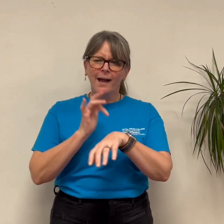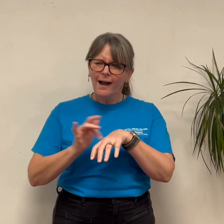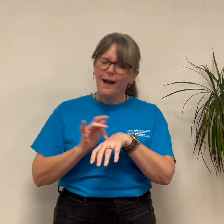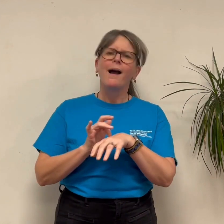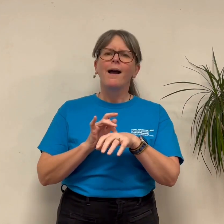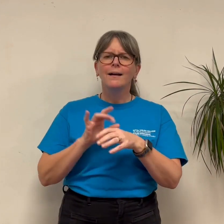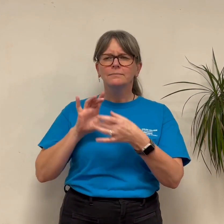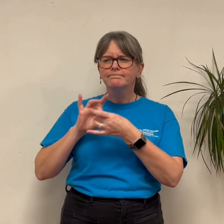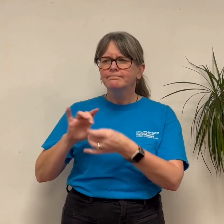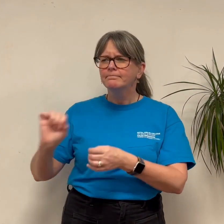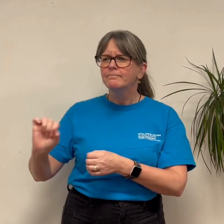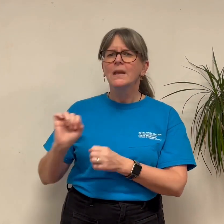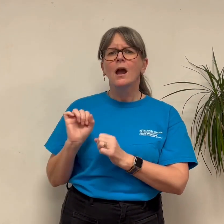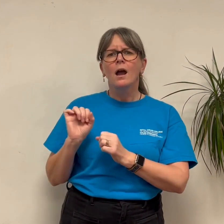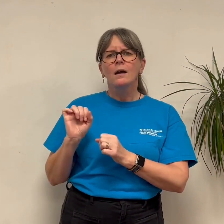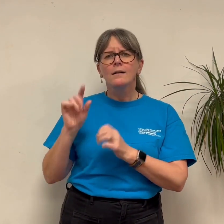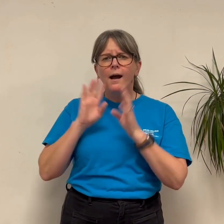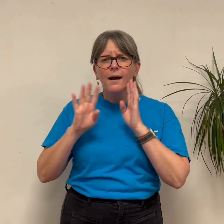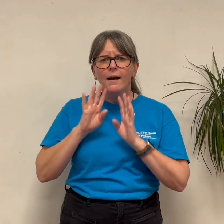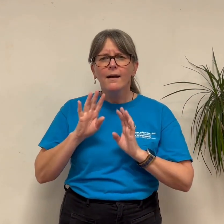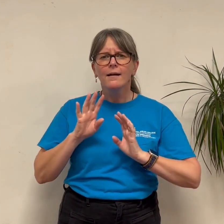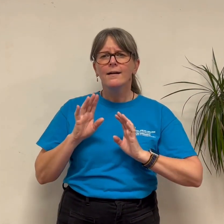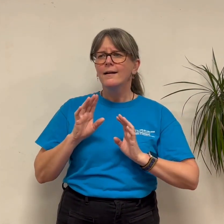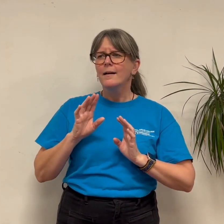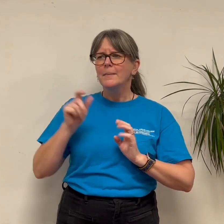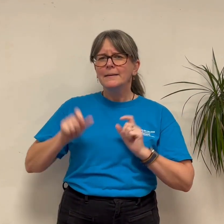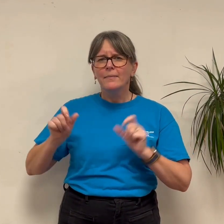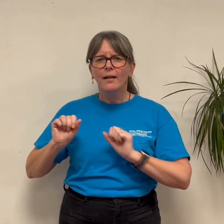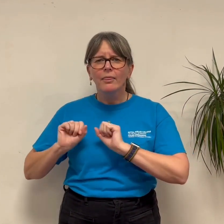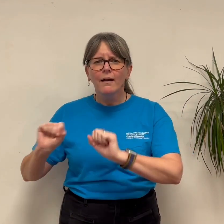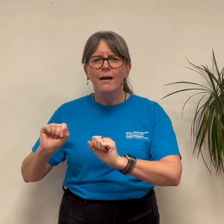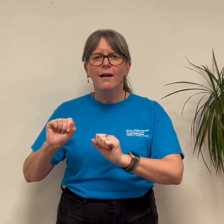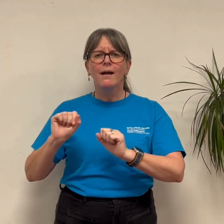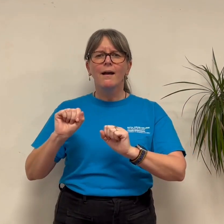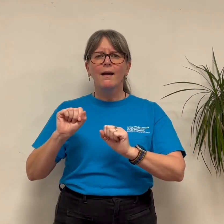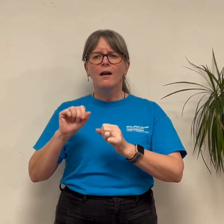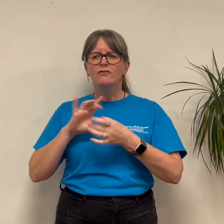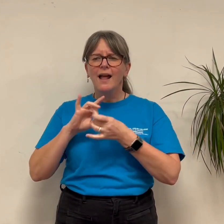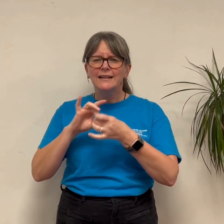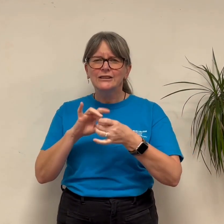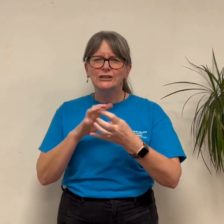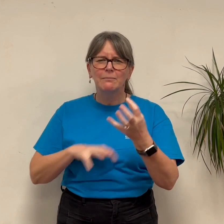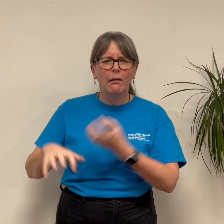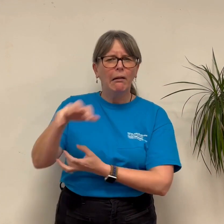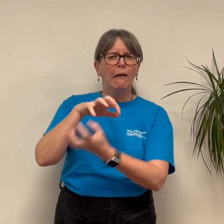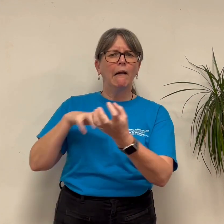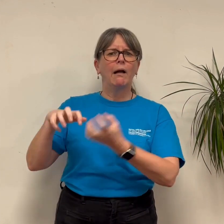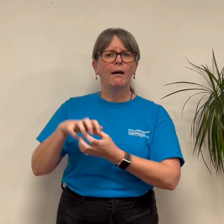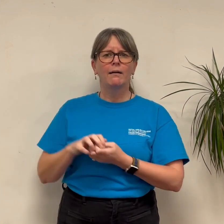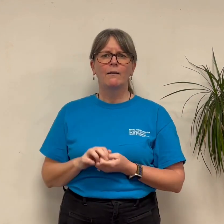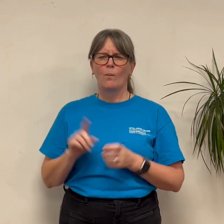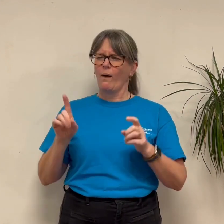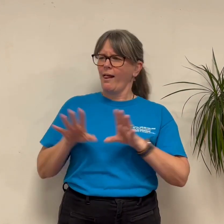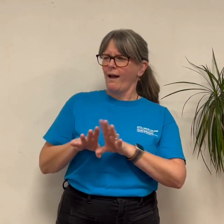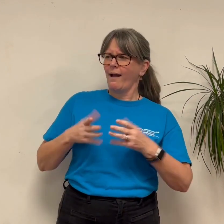Delve into the complexities of young relationships,